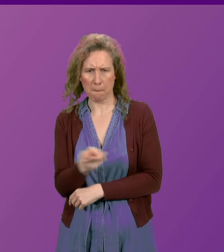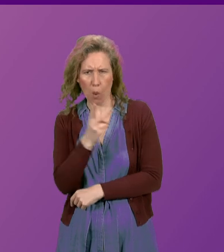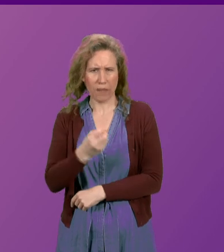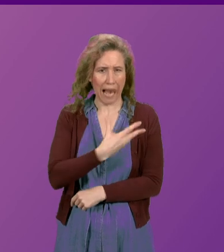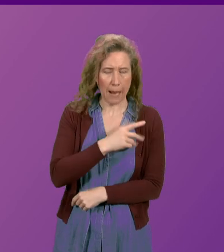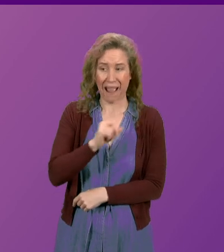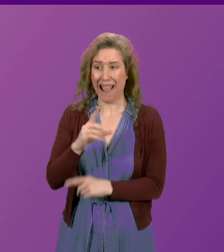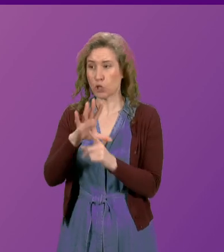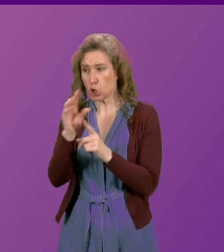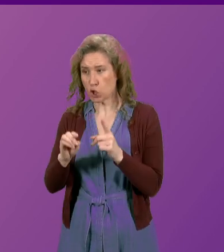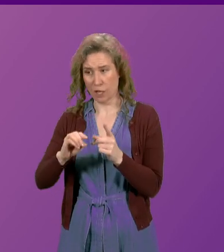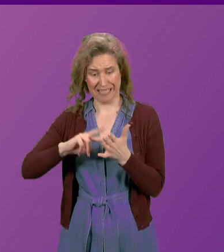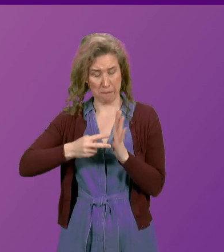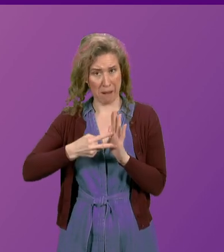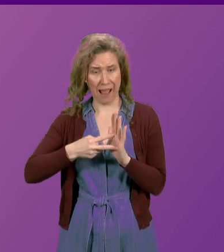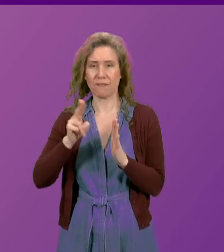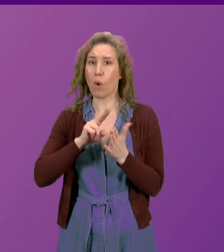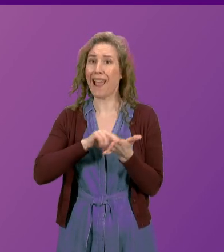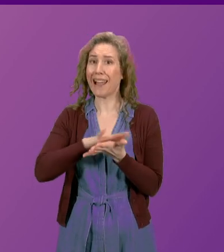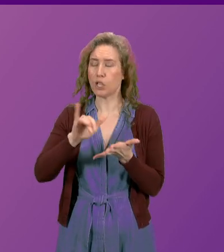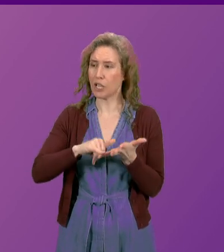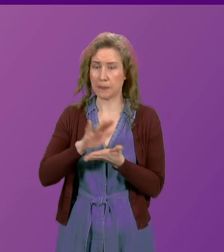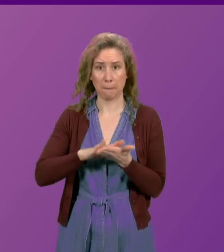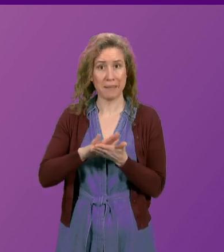the national health service would leave the health service with lower spending